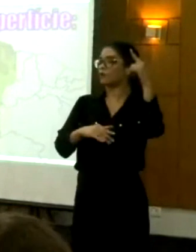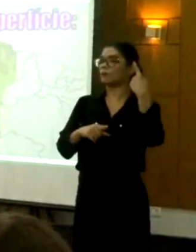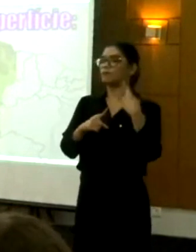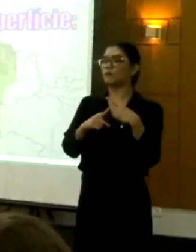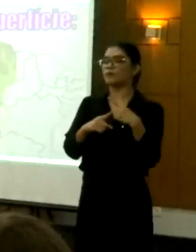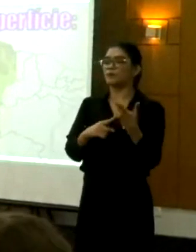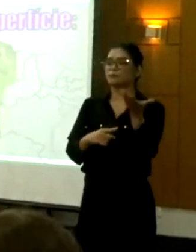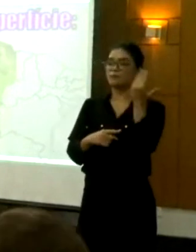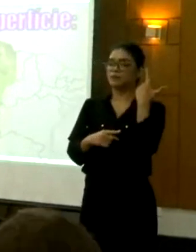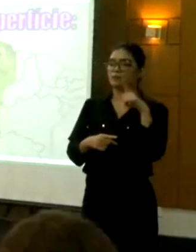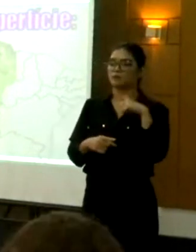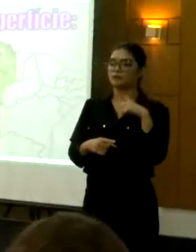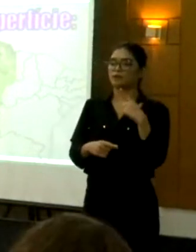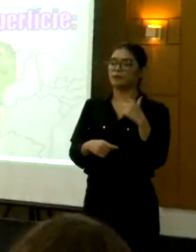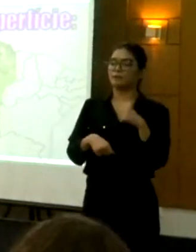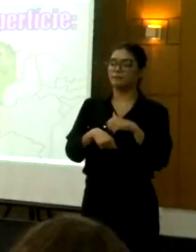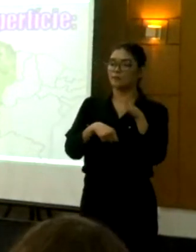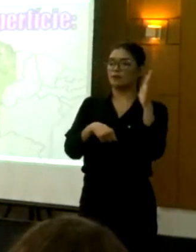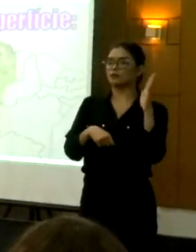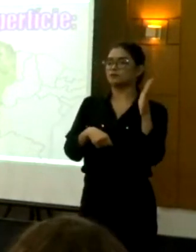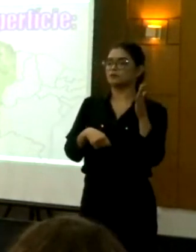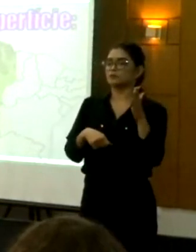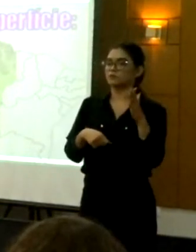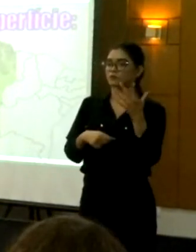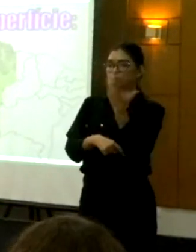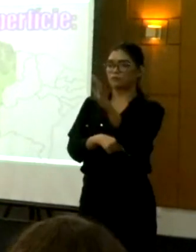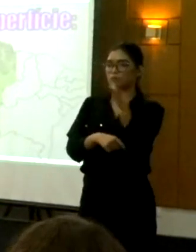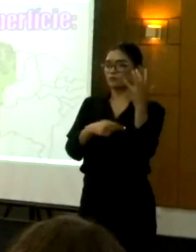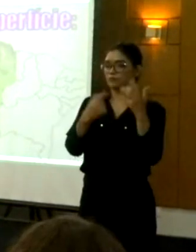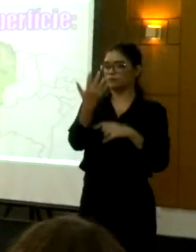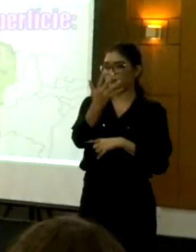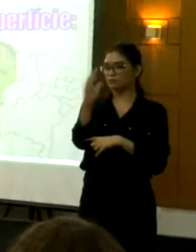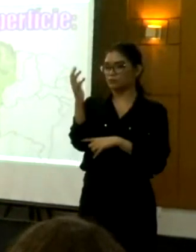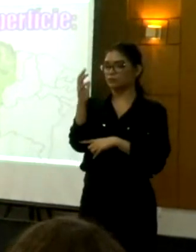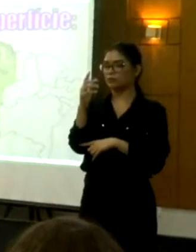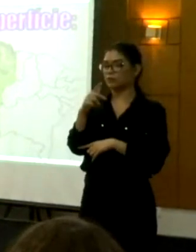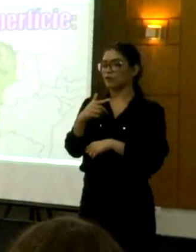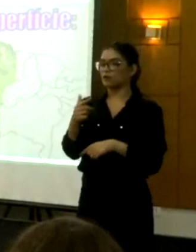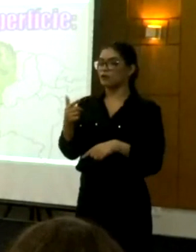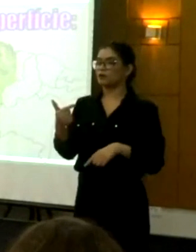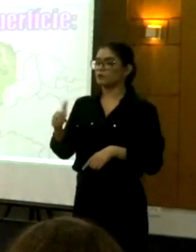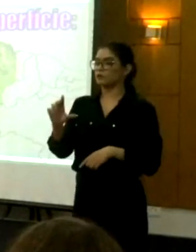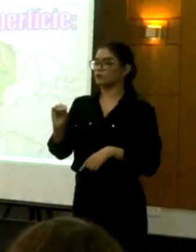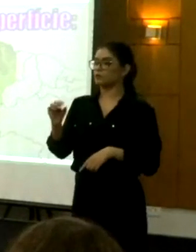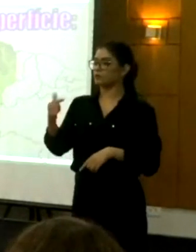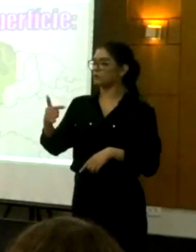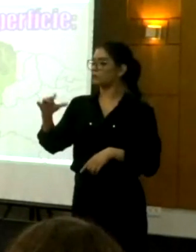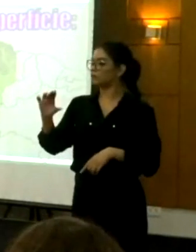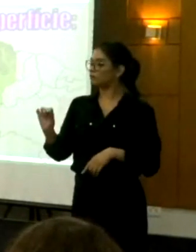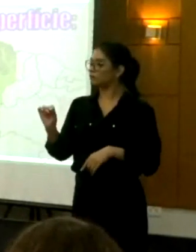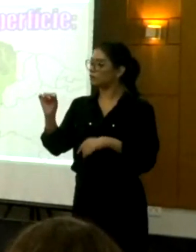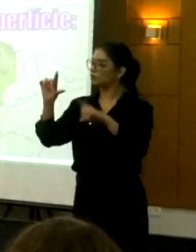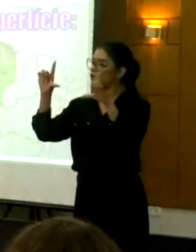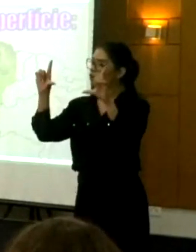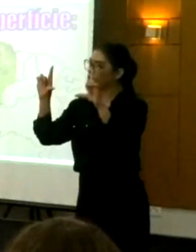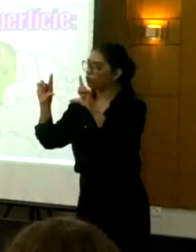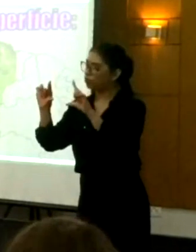essentially we reached two thousand and twenty with the brutal decrease in forest cover, I inverted